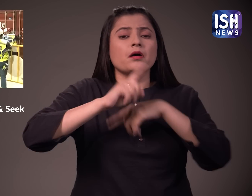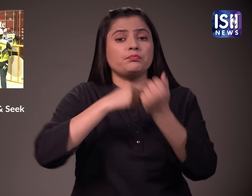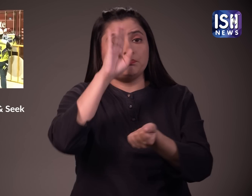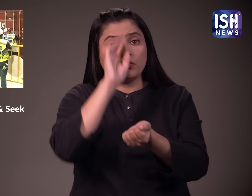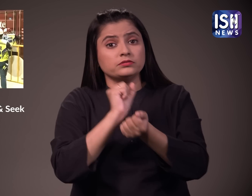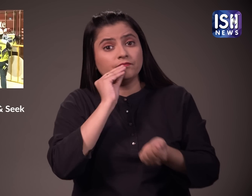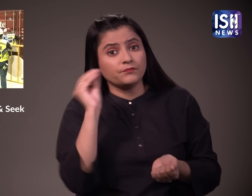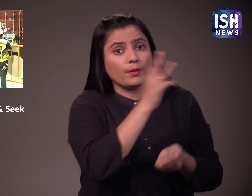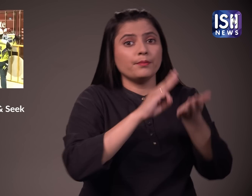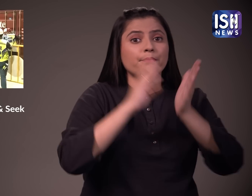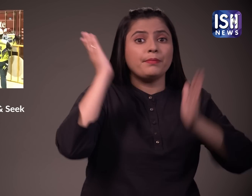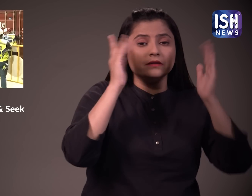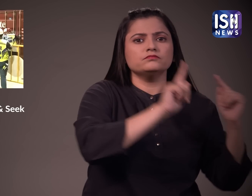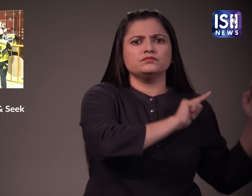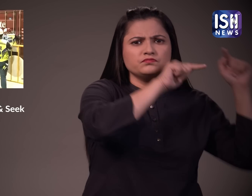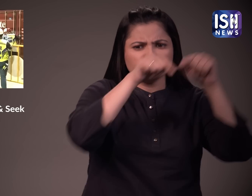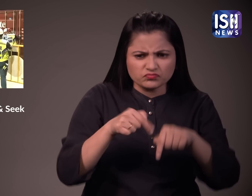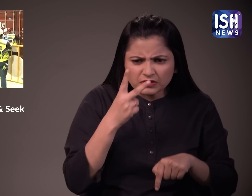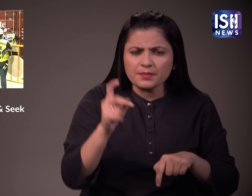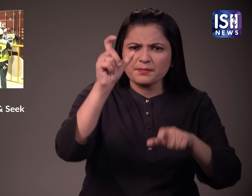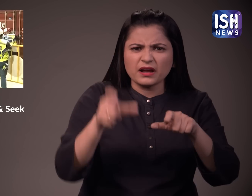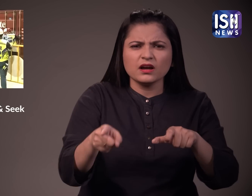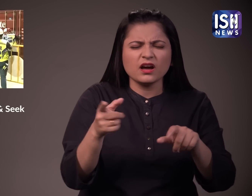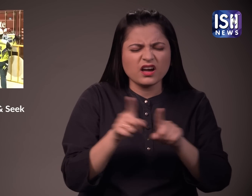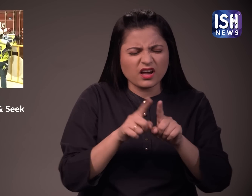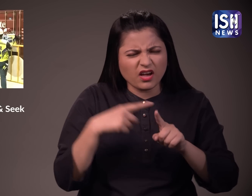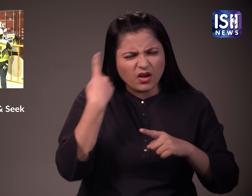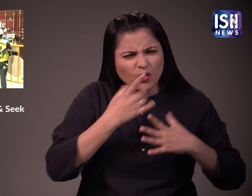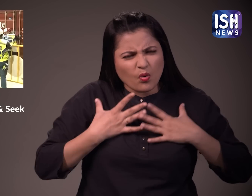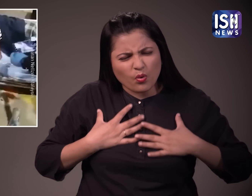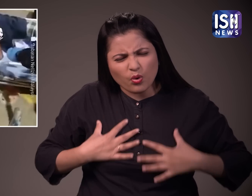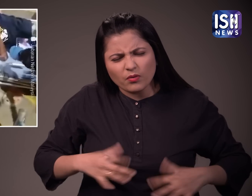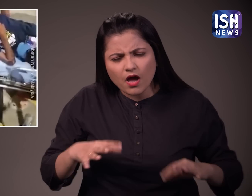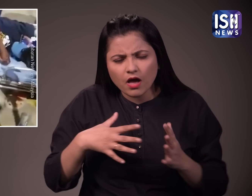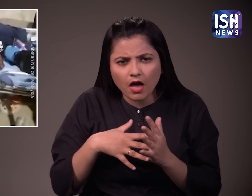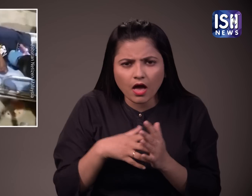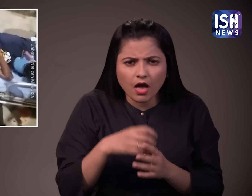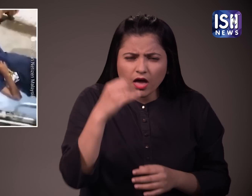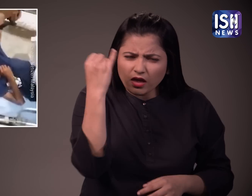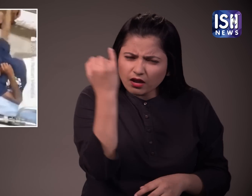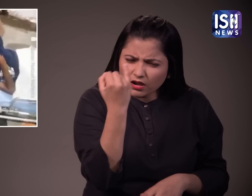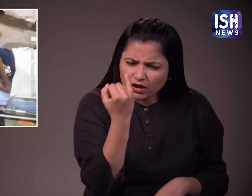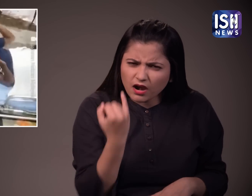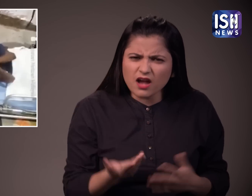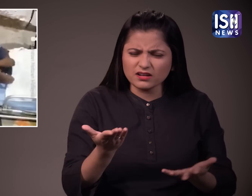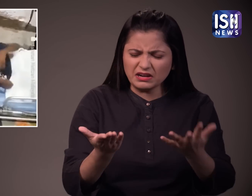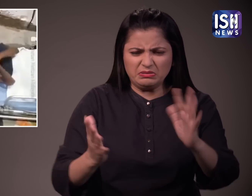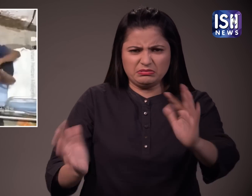They then called the Malaysian police who found the boy to be very weak and thin.